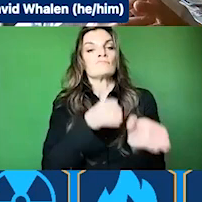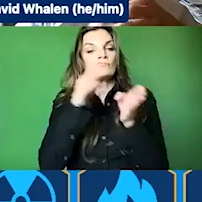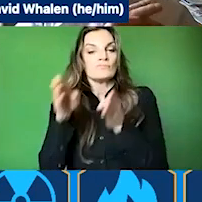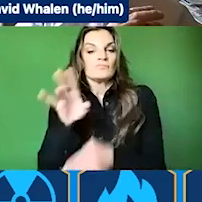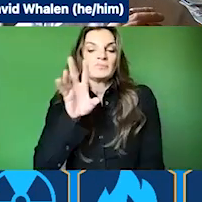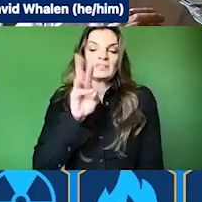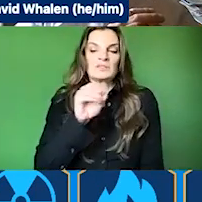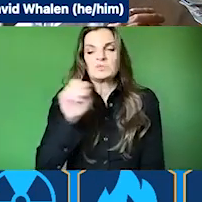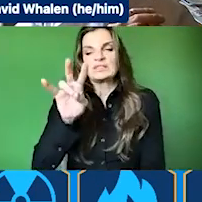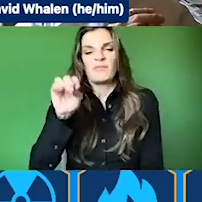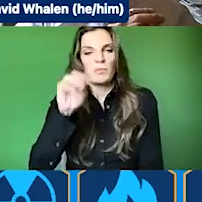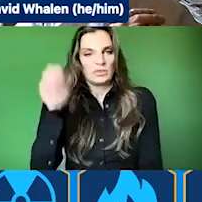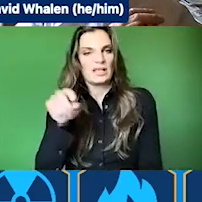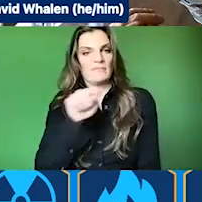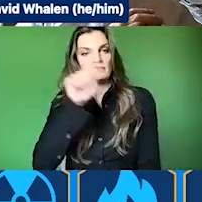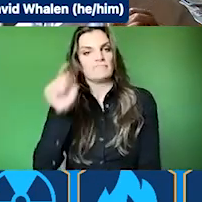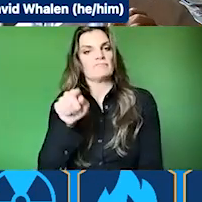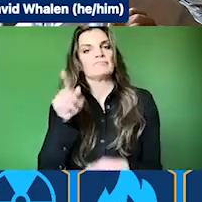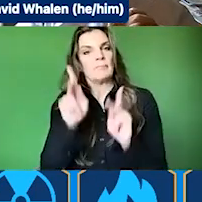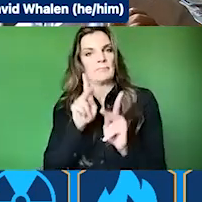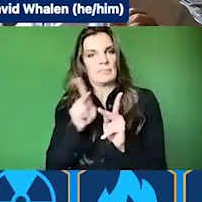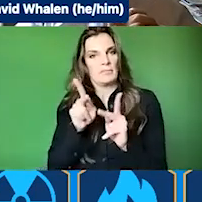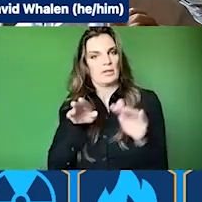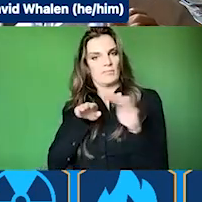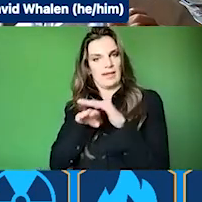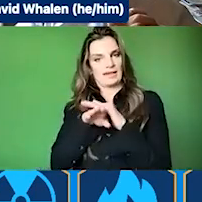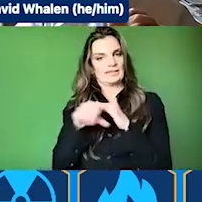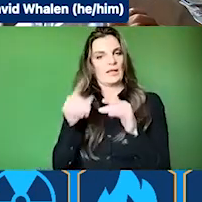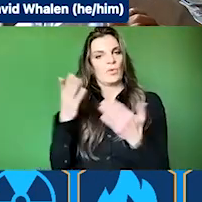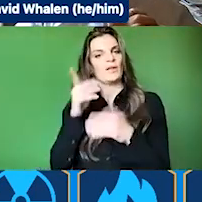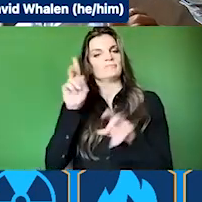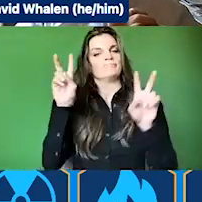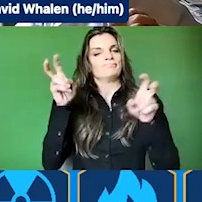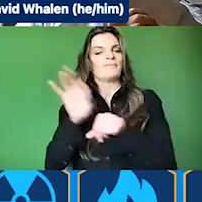needs. The blue graph here is actually indicative of the number of people who may, not